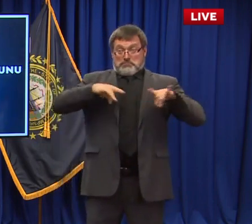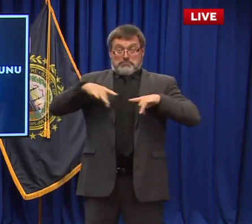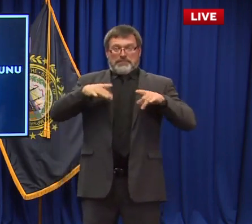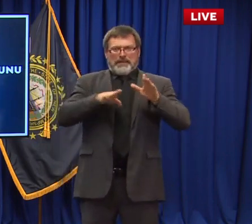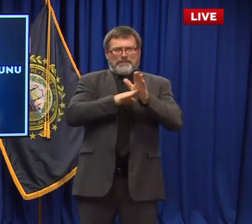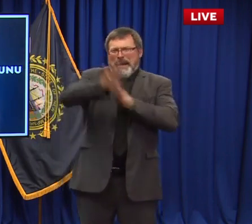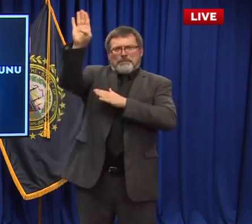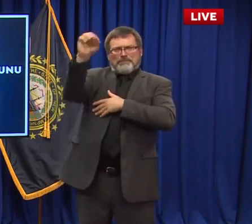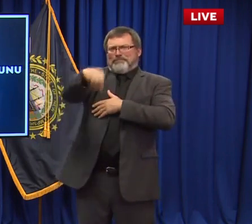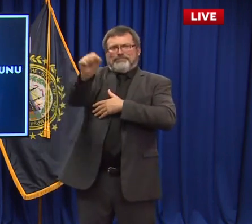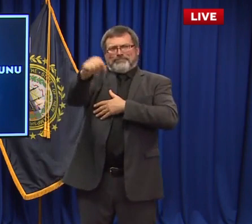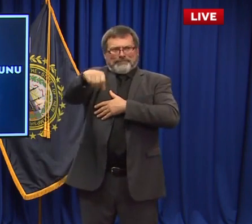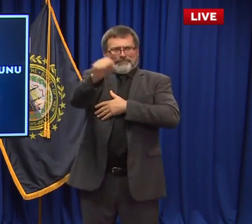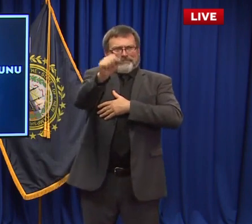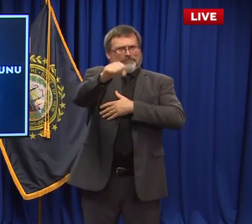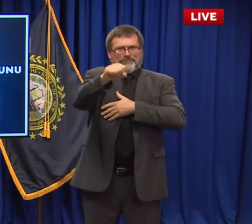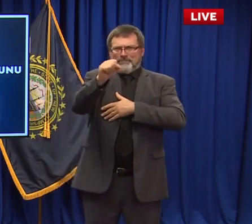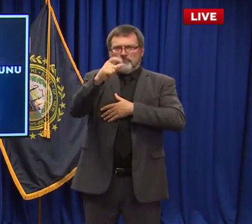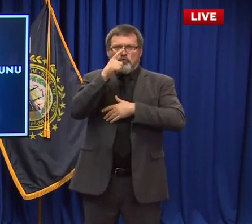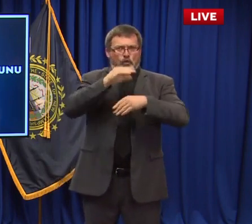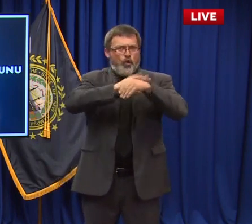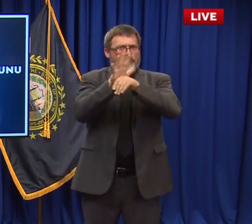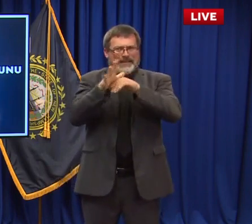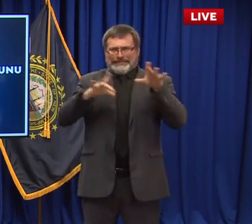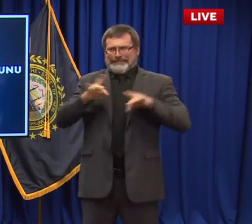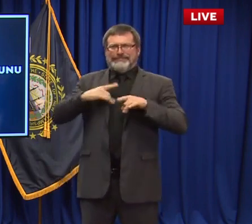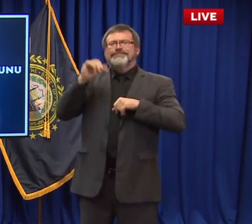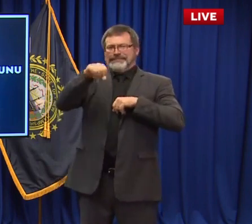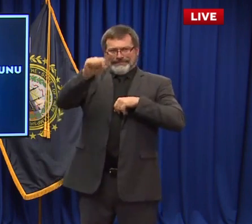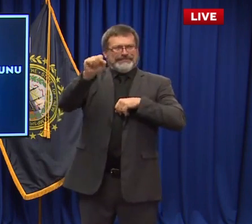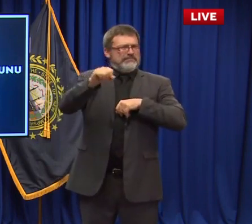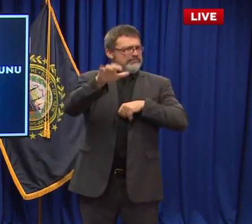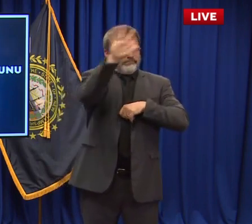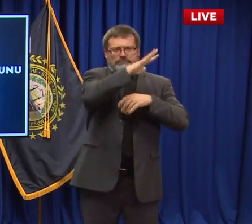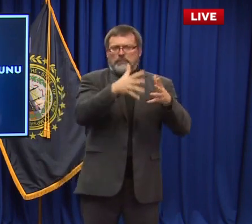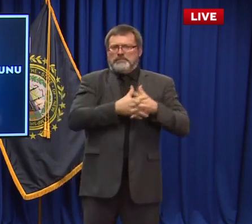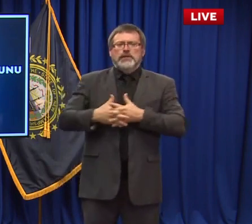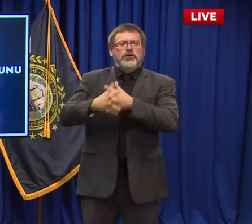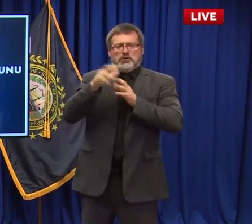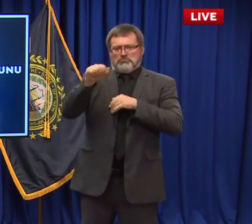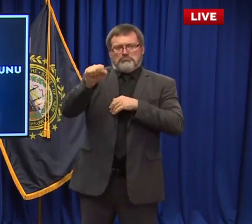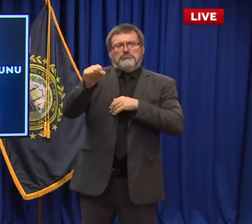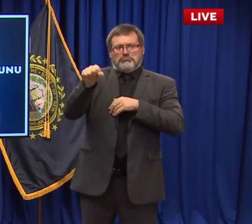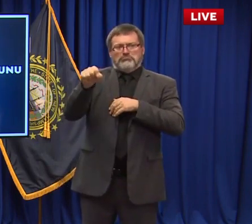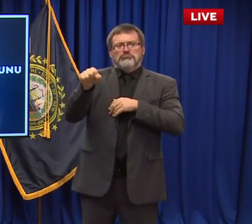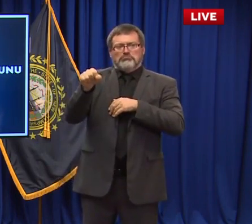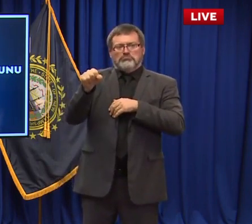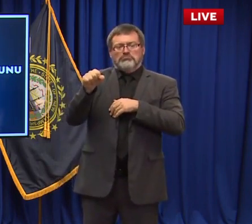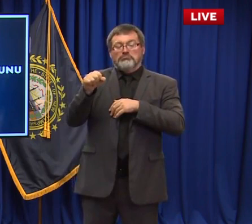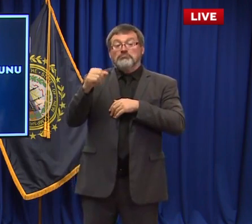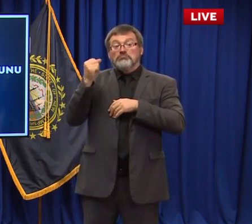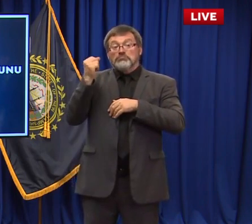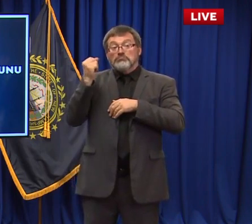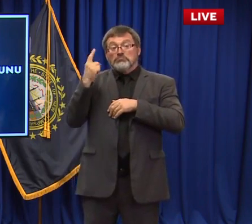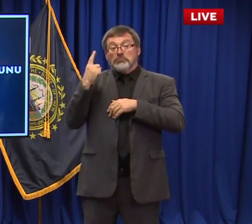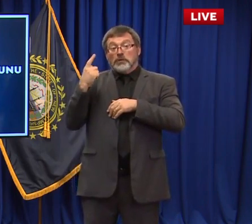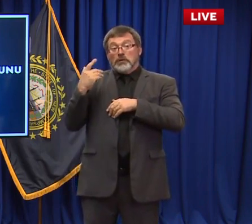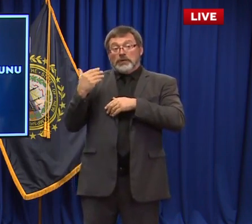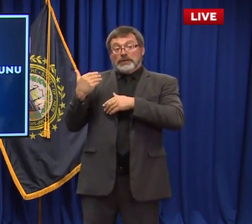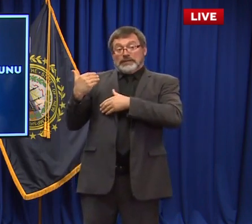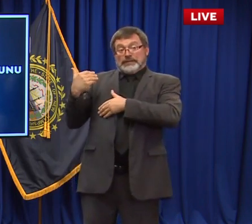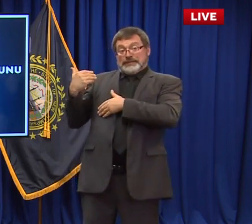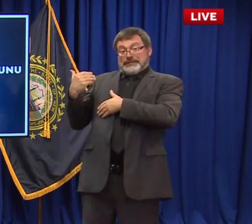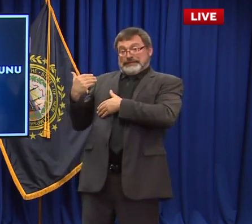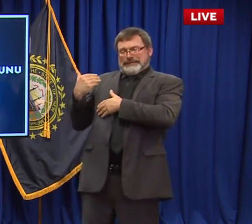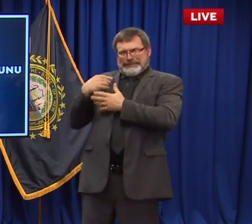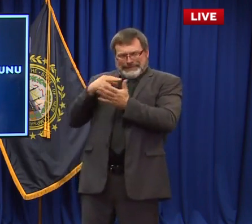YOU’RE ABSOLUTELY RIGHT, WE ARE SEEING THE COUNTRY AS A WHOLE GOING INTO ANOTHER PEAK OR SURGE OF THE COVID-19 OUTBREAK.